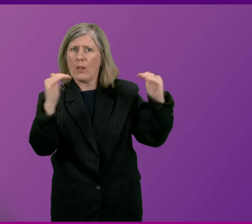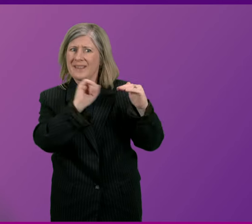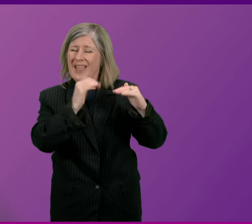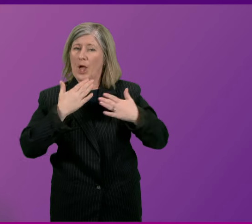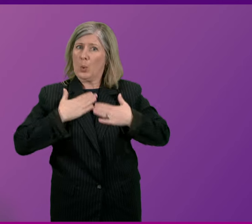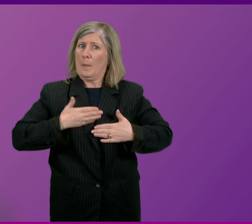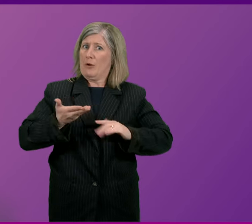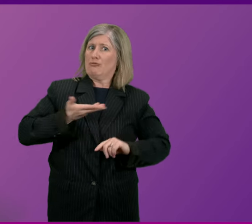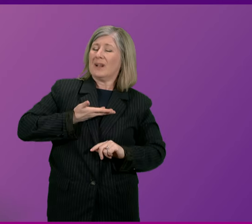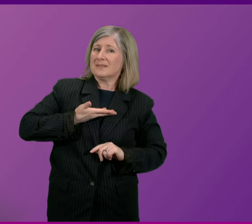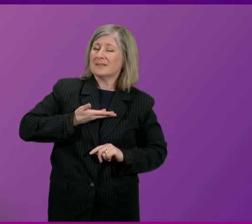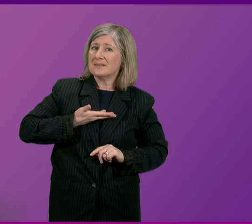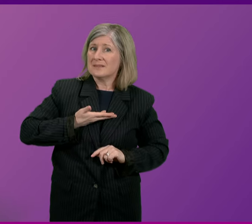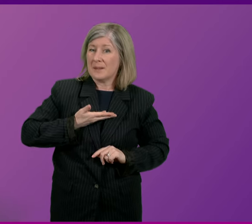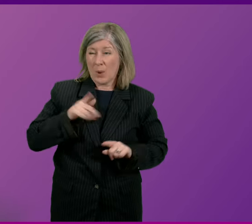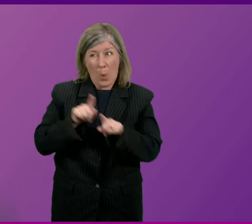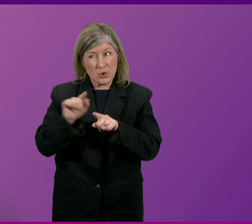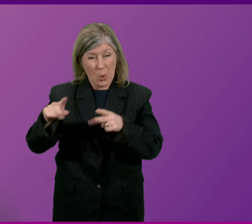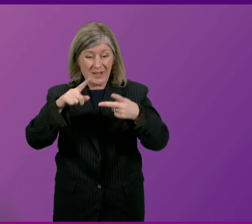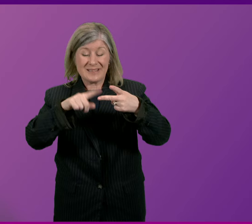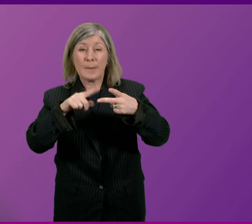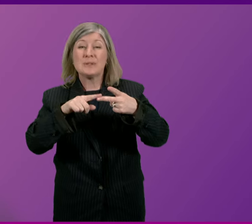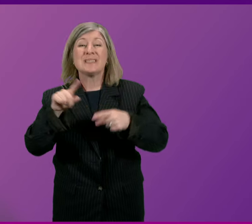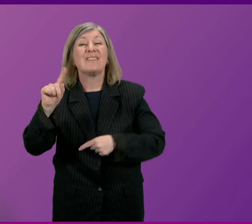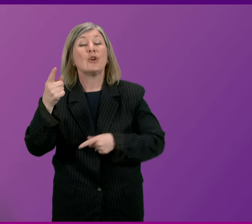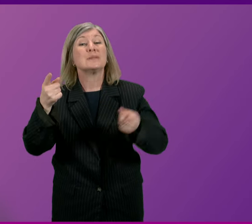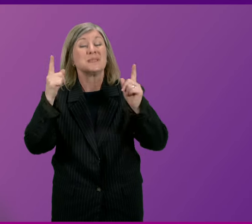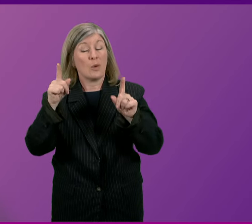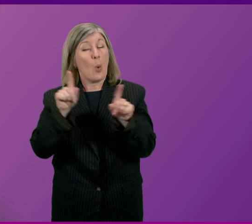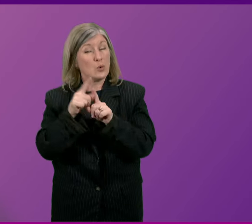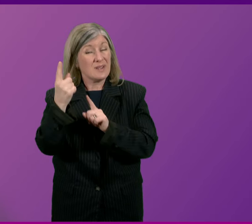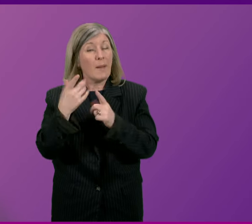here, because the new Deputy First Minister has also explicitly criticised the role of fairer,